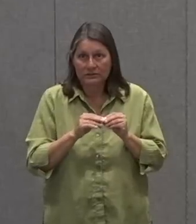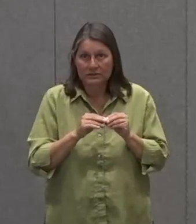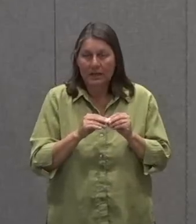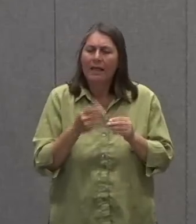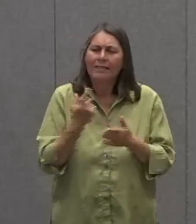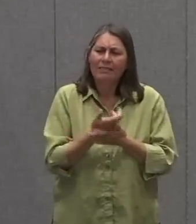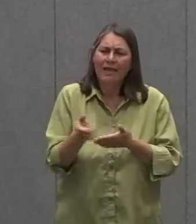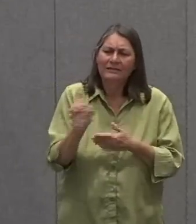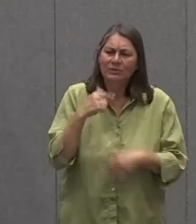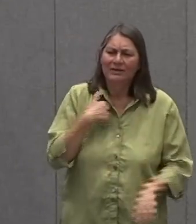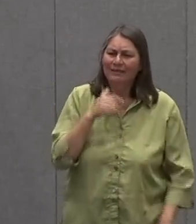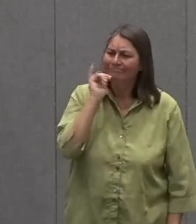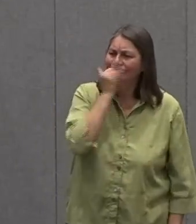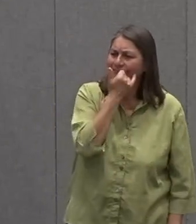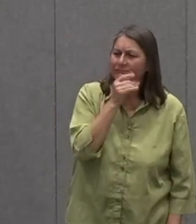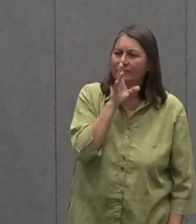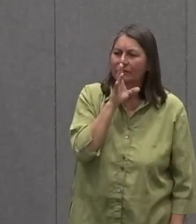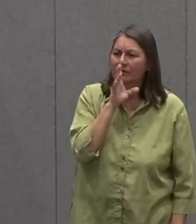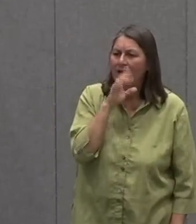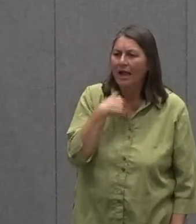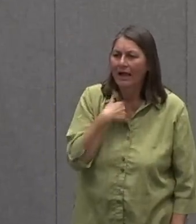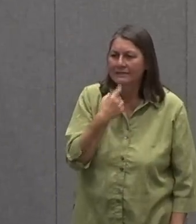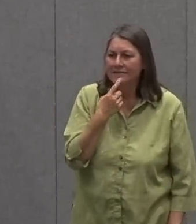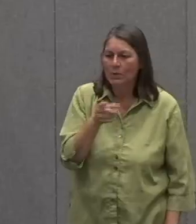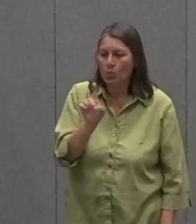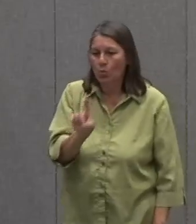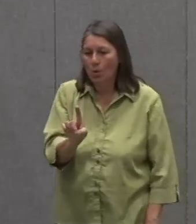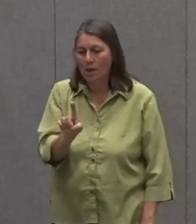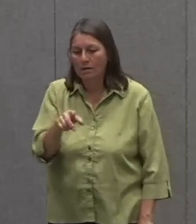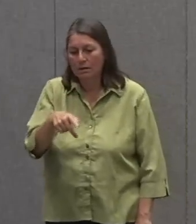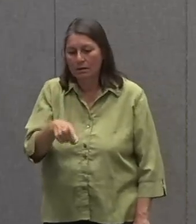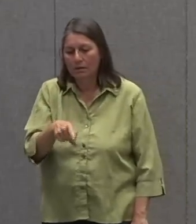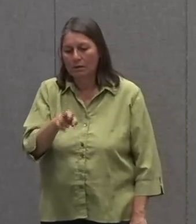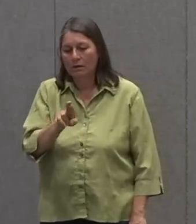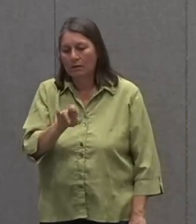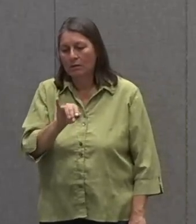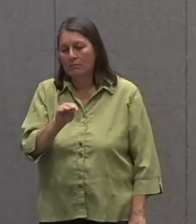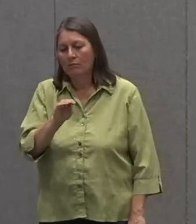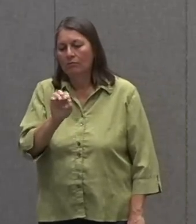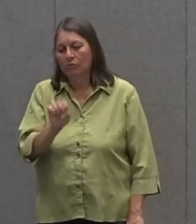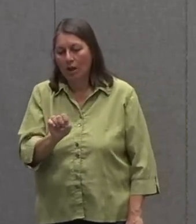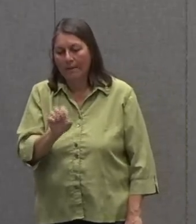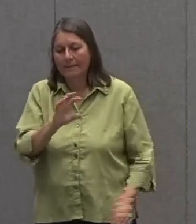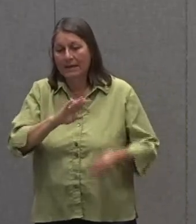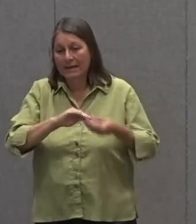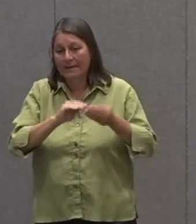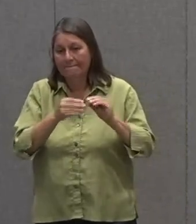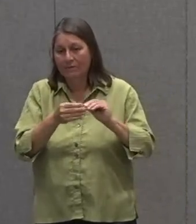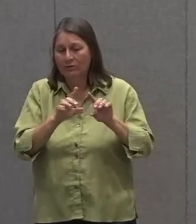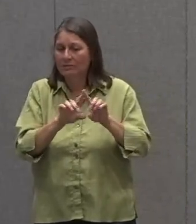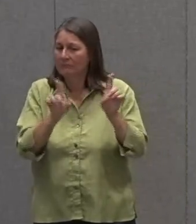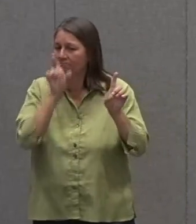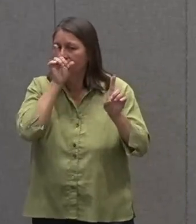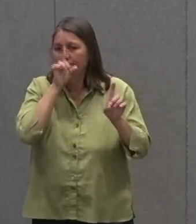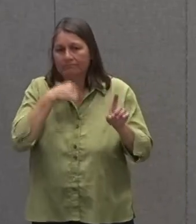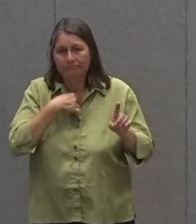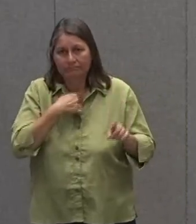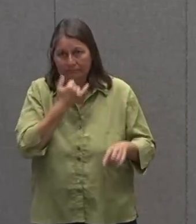I had said one was a prime number. One is not prime or composite, and so I wanted to make sure I clarify that.